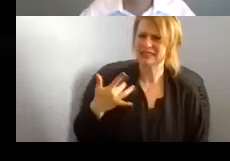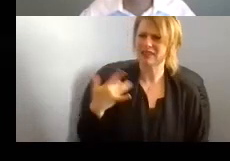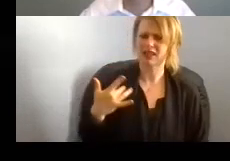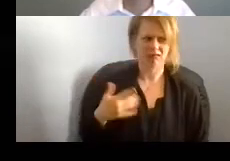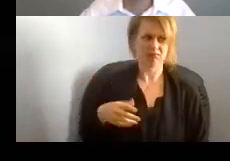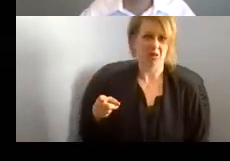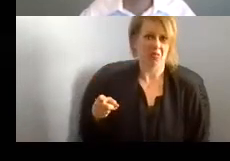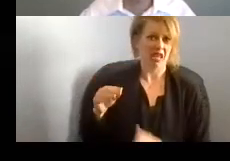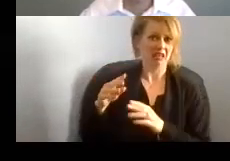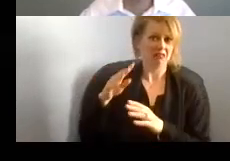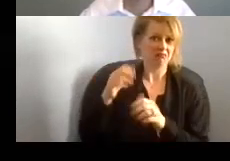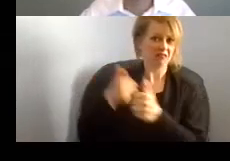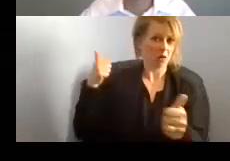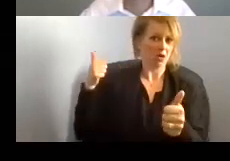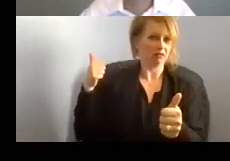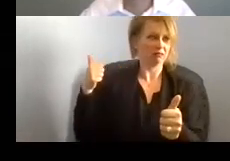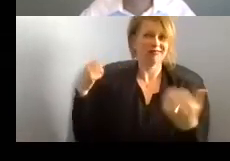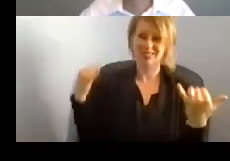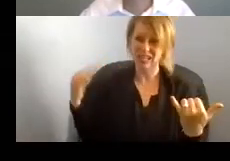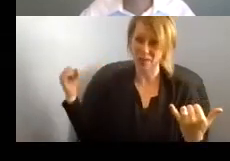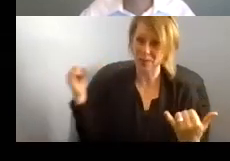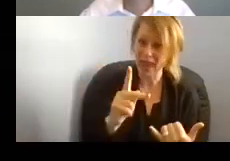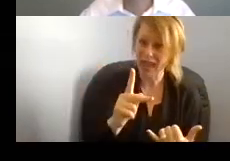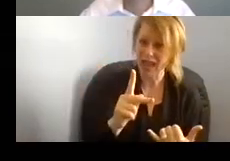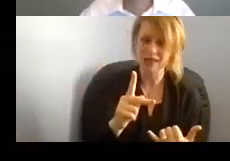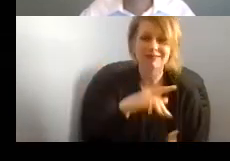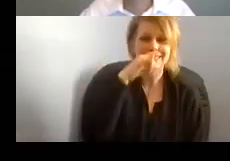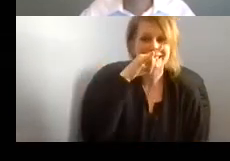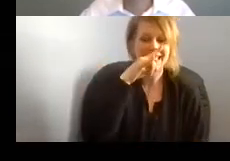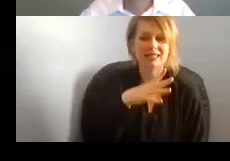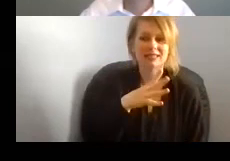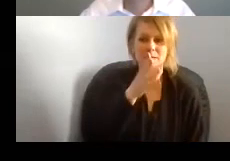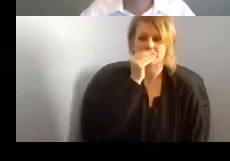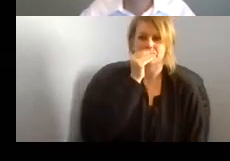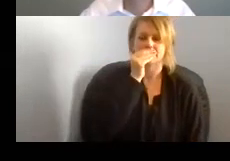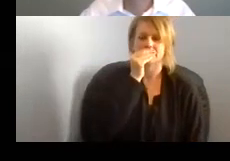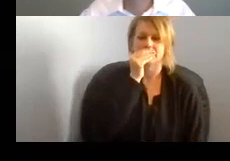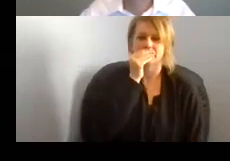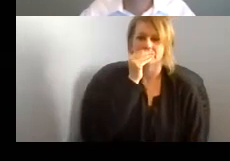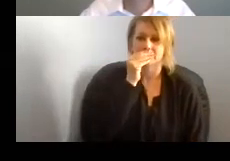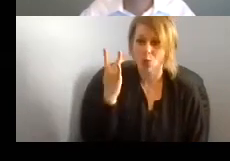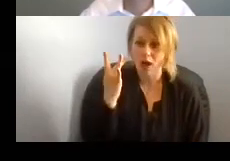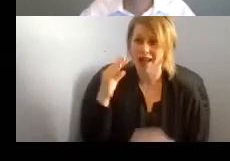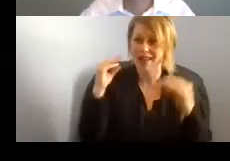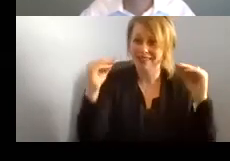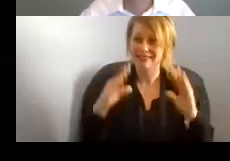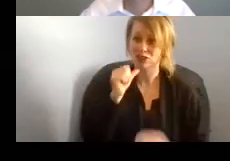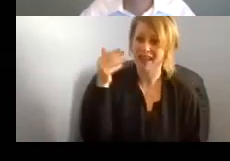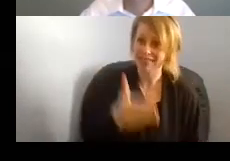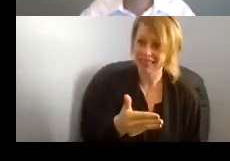So, even when they come back, they won’t share because their teachers were not there for them to discuss it for six months.